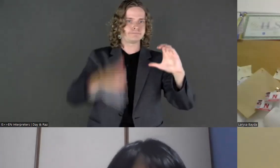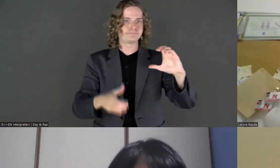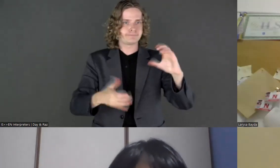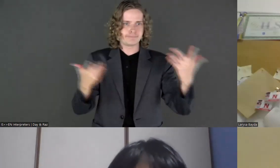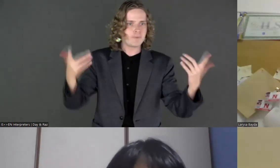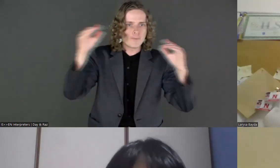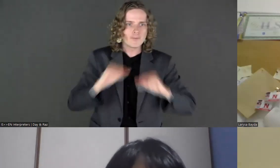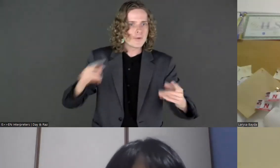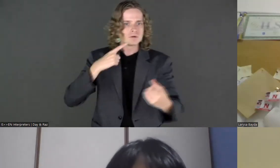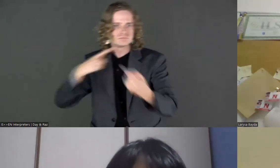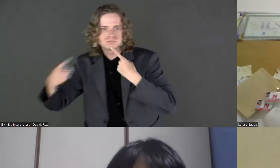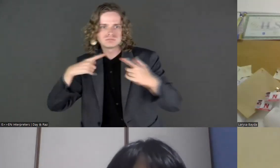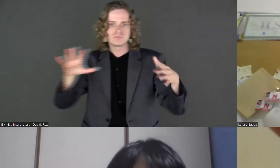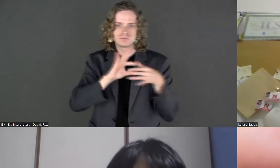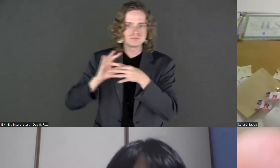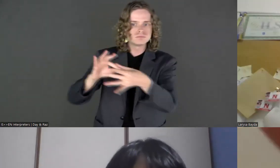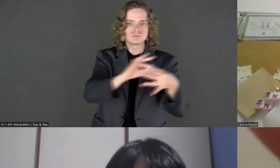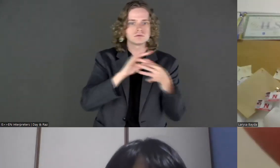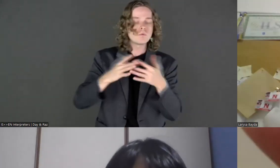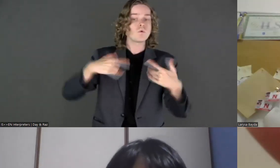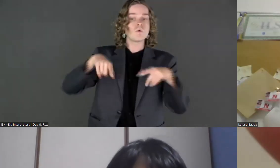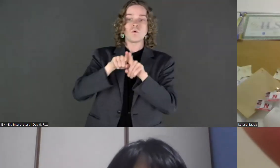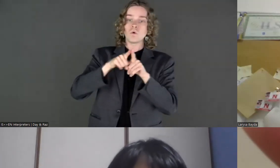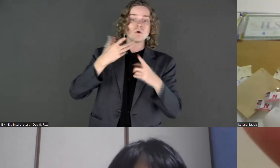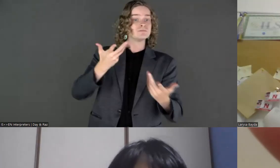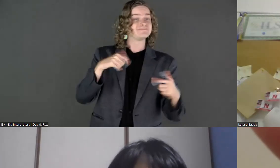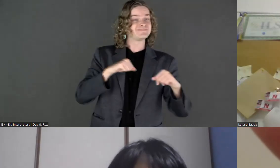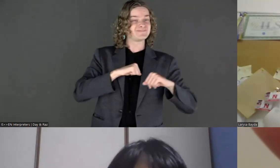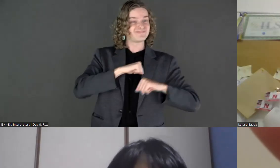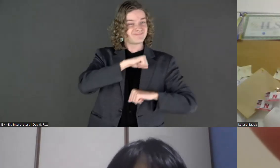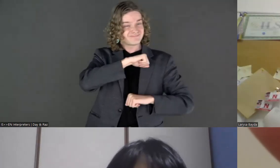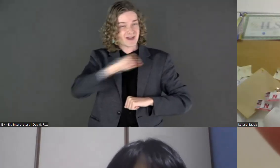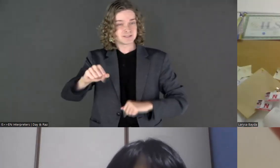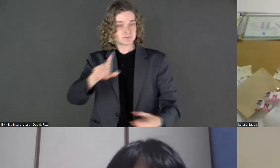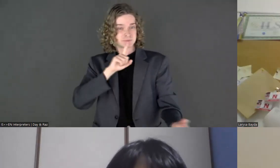is a week on maximum and months. But here we are talking about the rapid response,